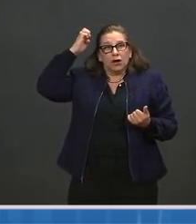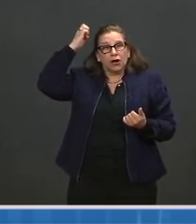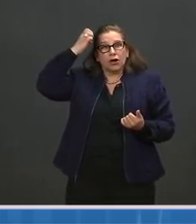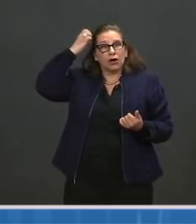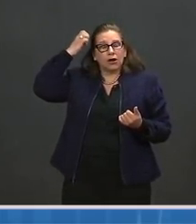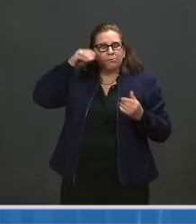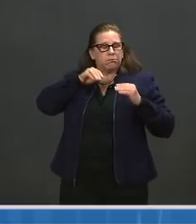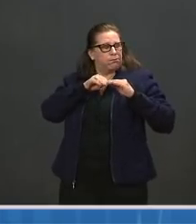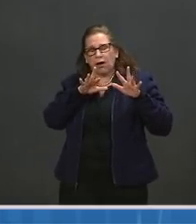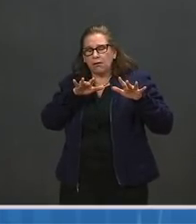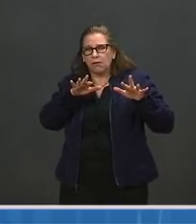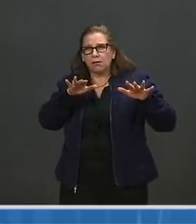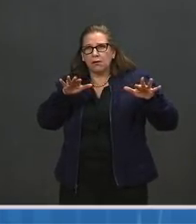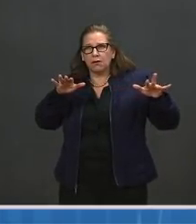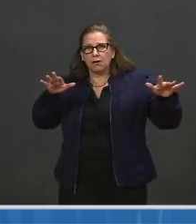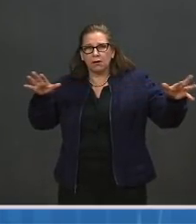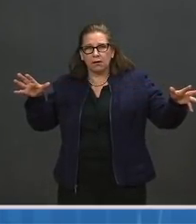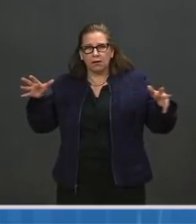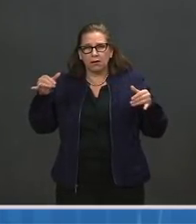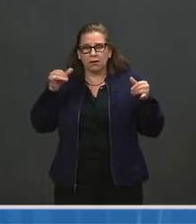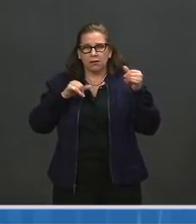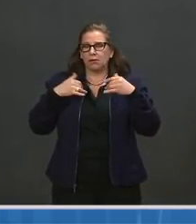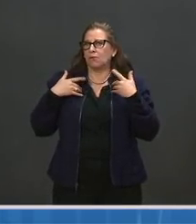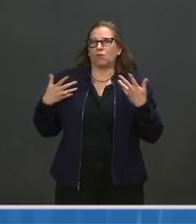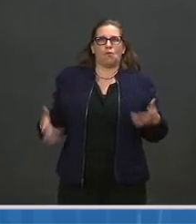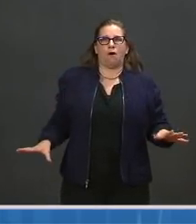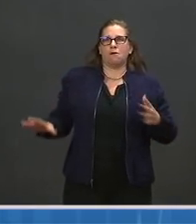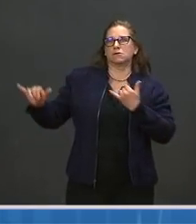Nearly 25 percent of the American population